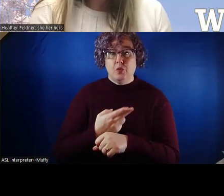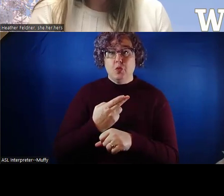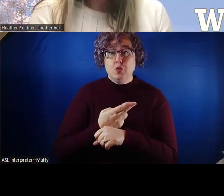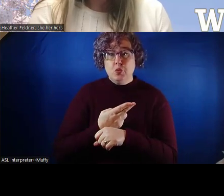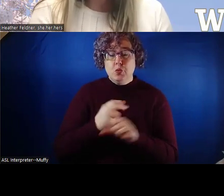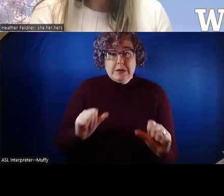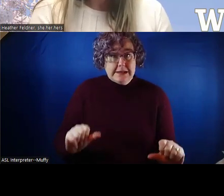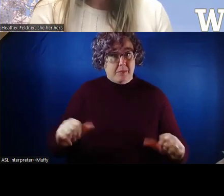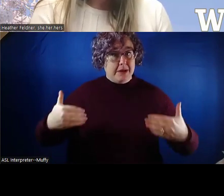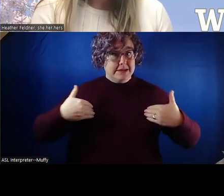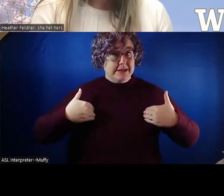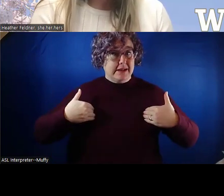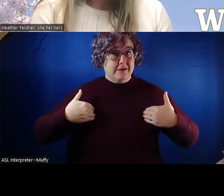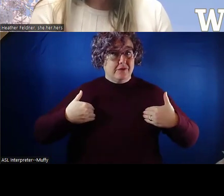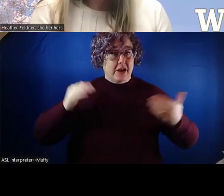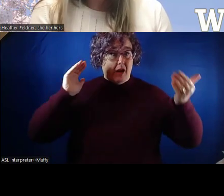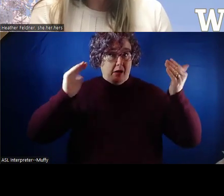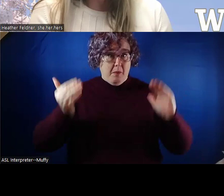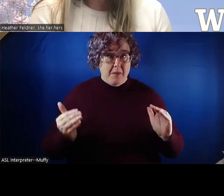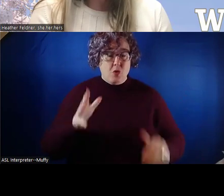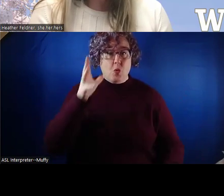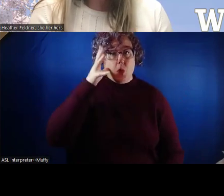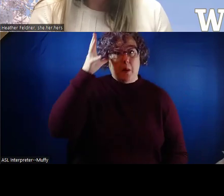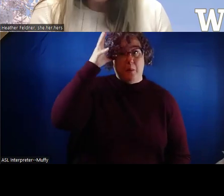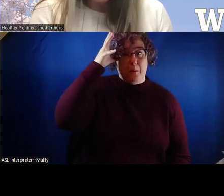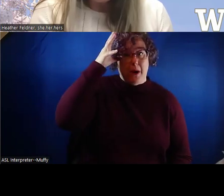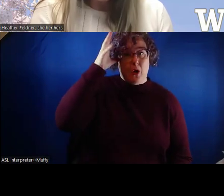that they had versus what a parent was expecting.